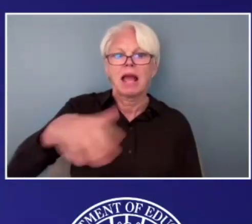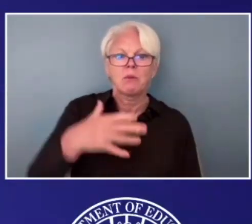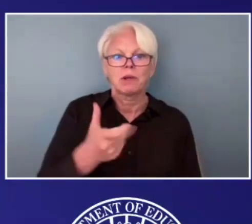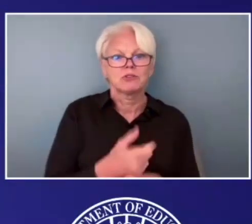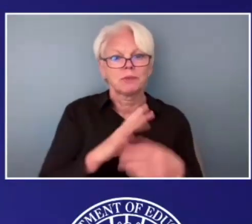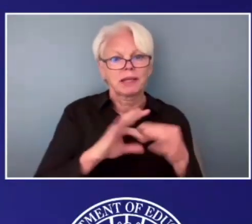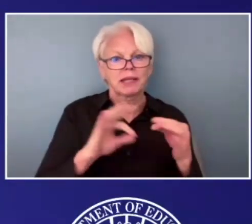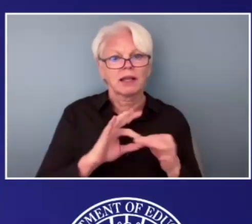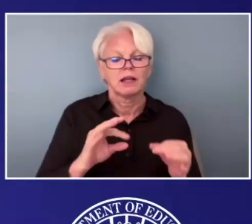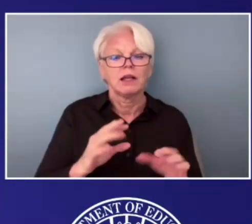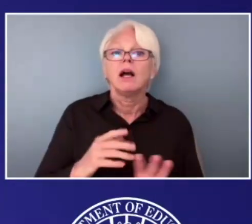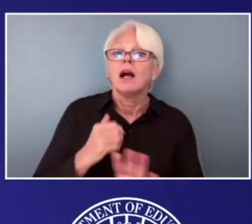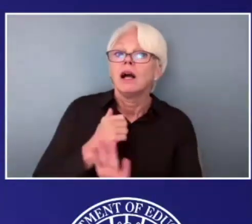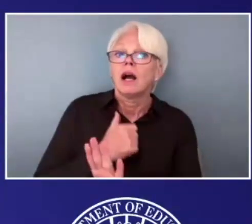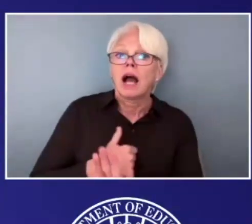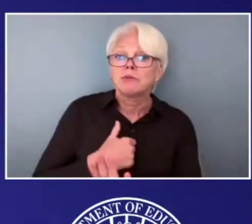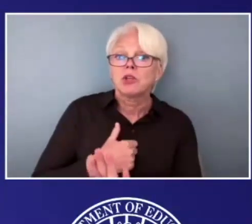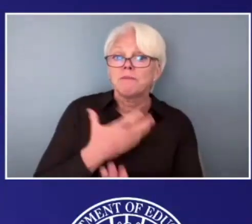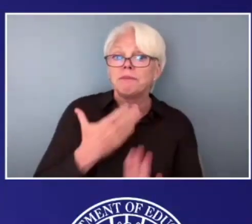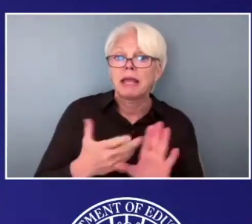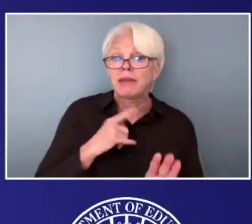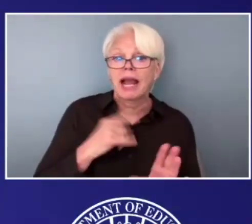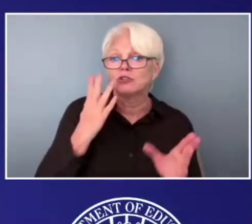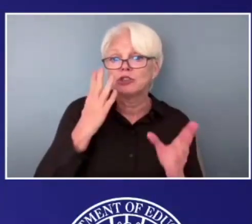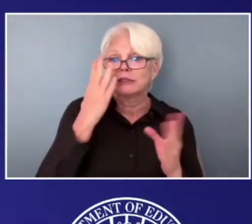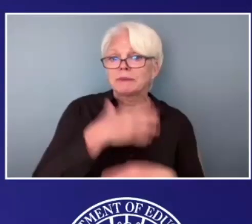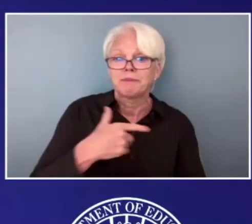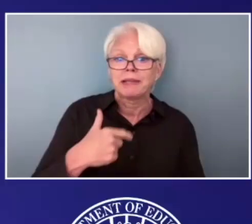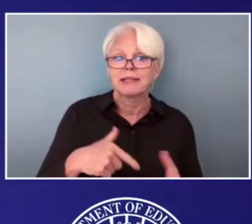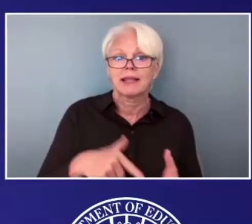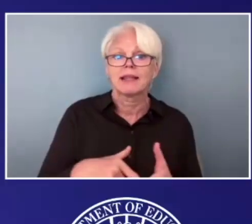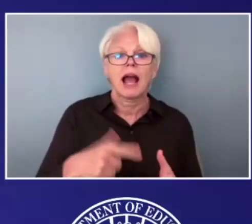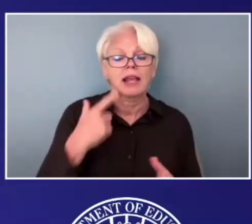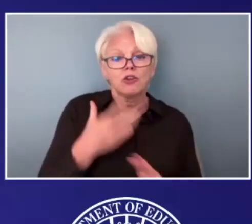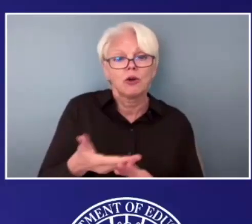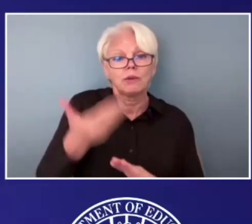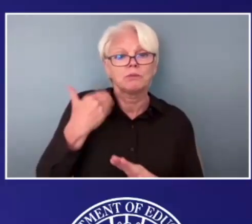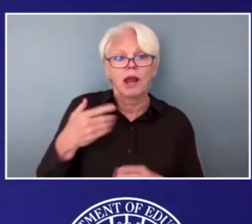I'm sorry, this -- I might have just missed this. I know in our prior discussion there